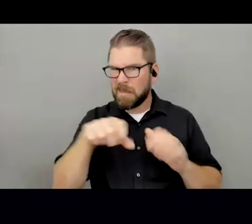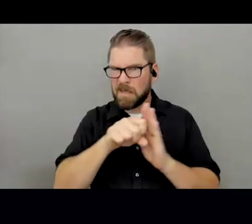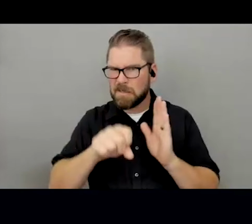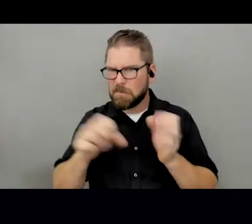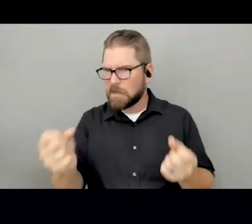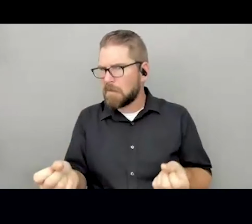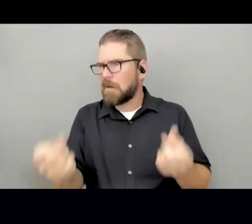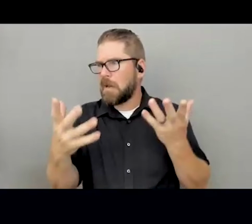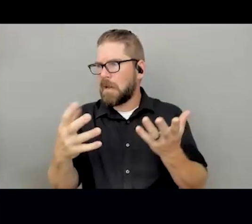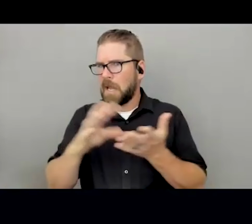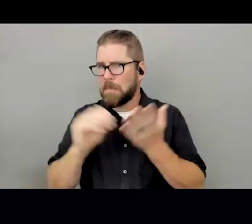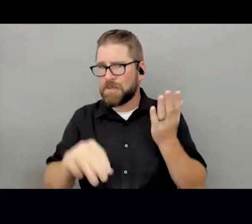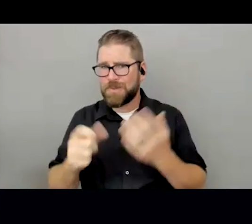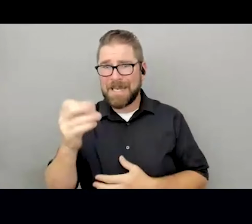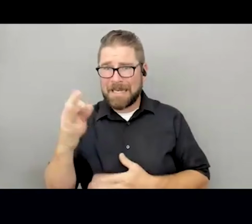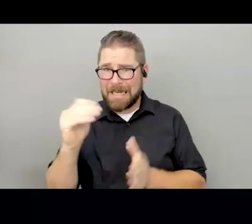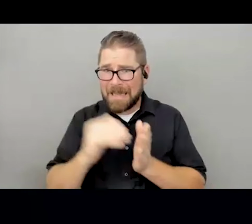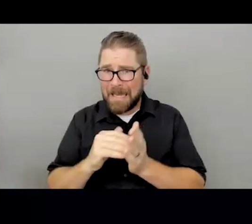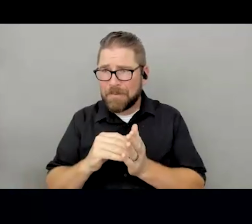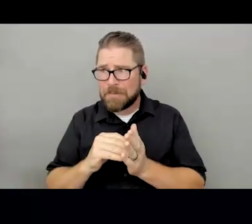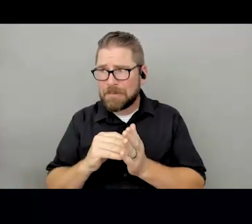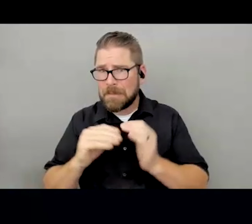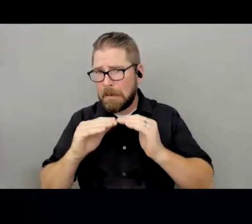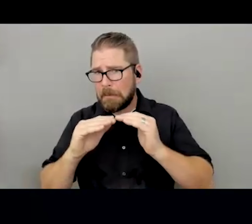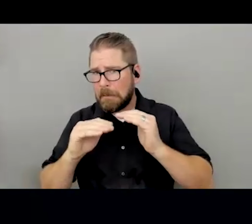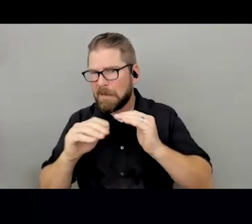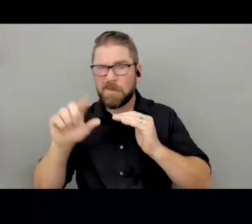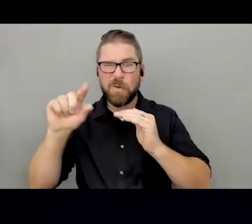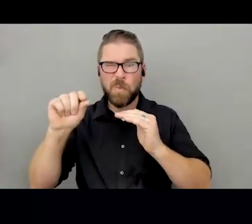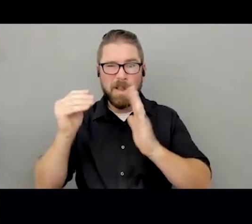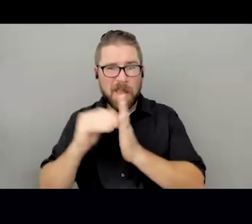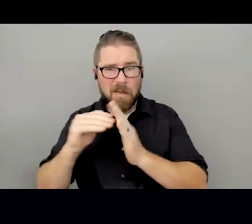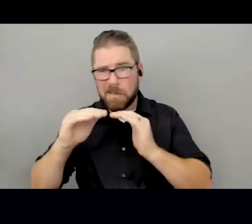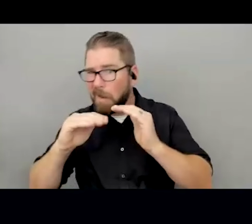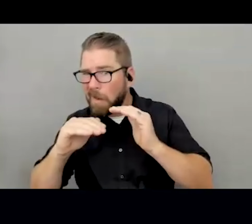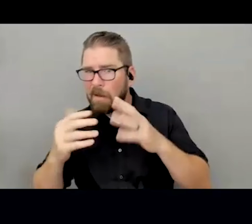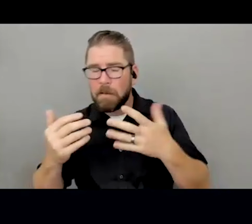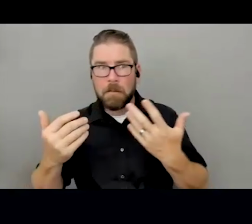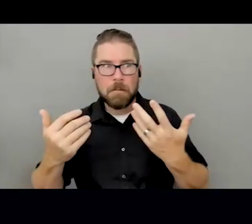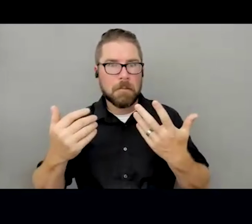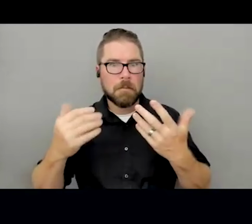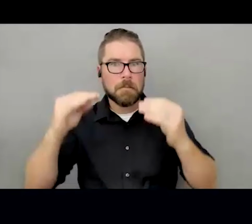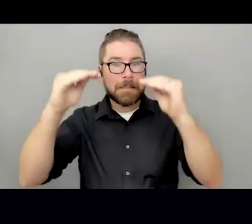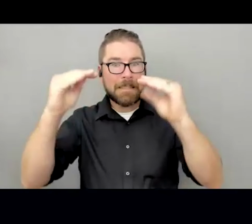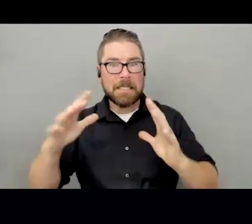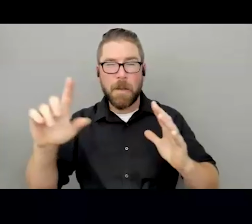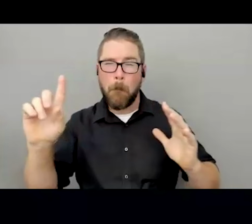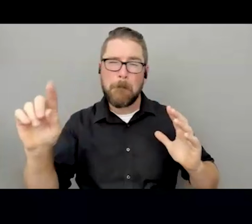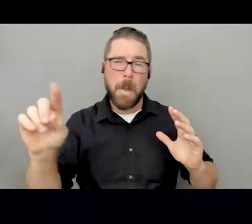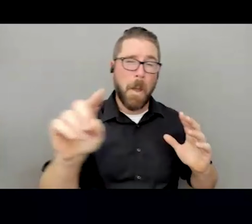Coming up on 20,000, and numerous instructors. And yes, we do have a lot of counselors.